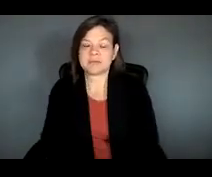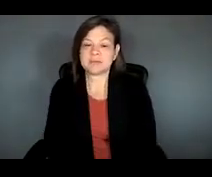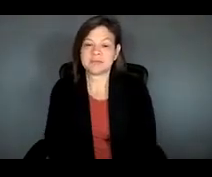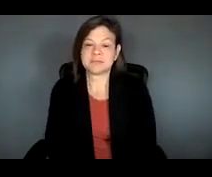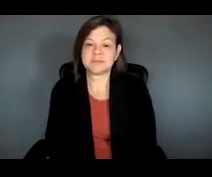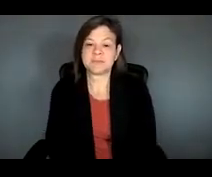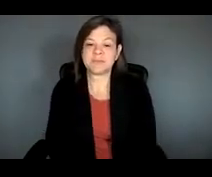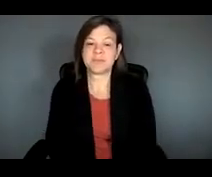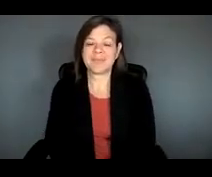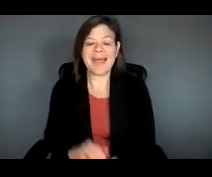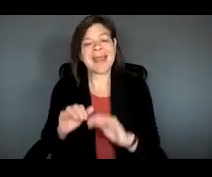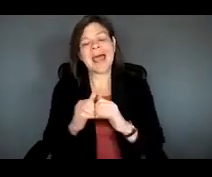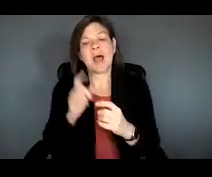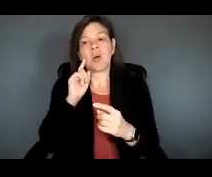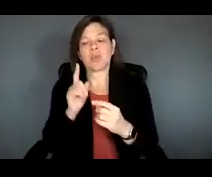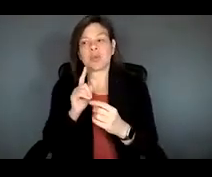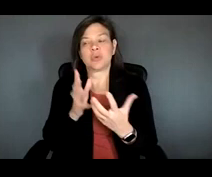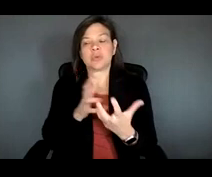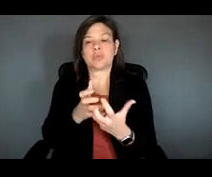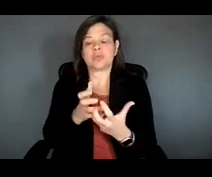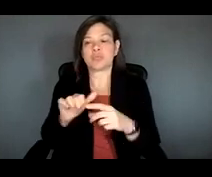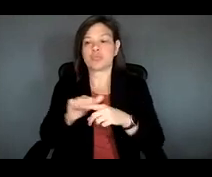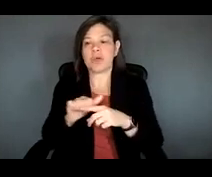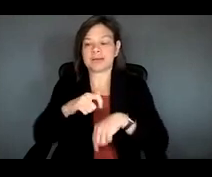And how will you fit in the practice time? How will you fit in